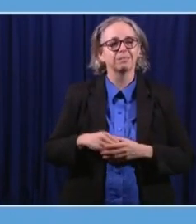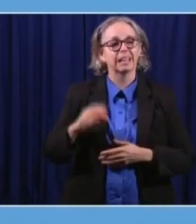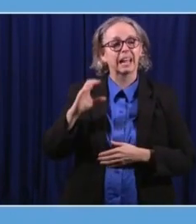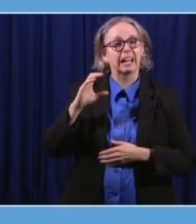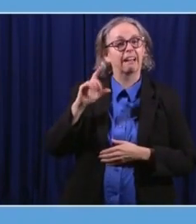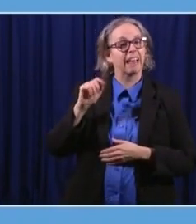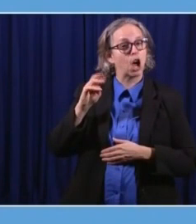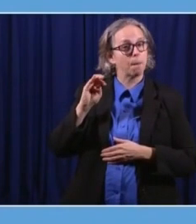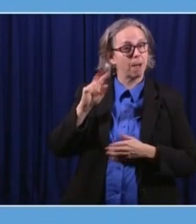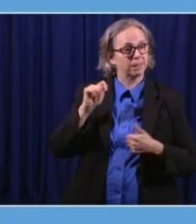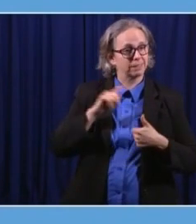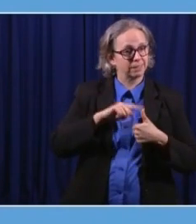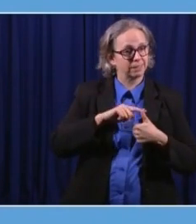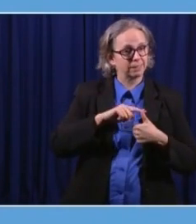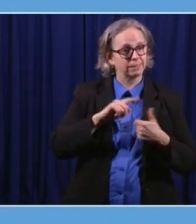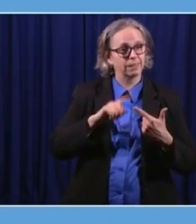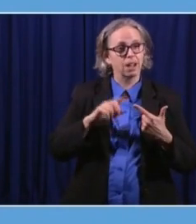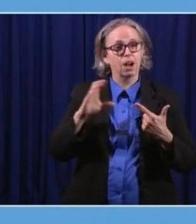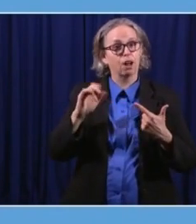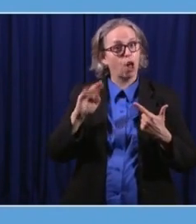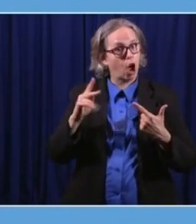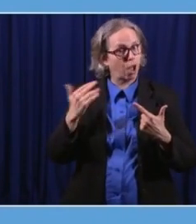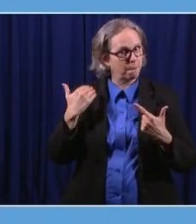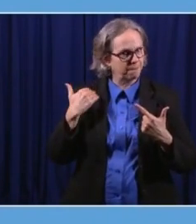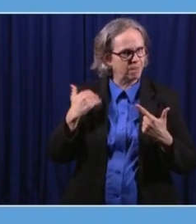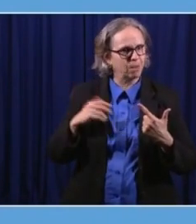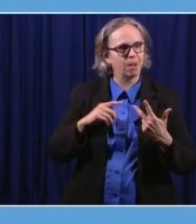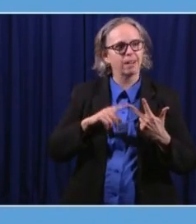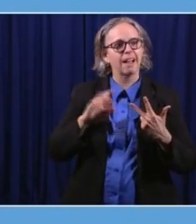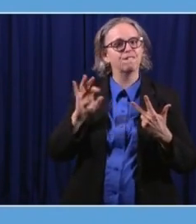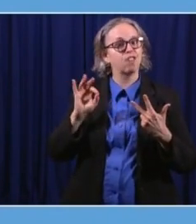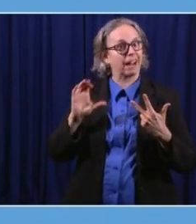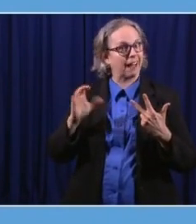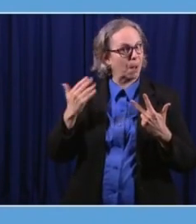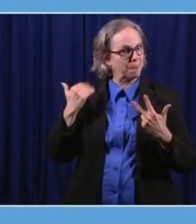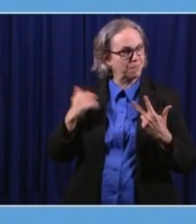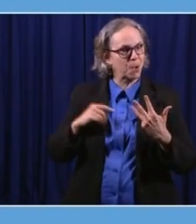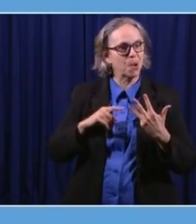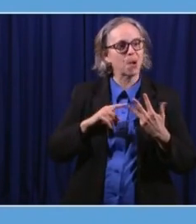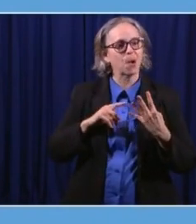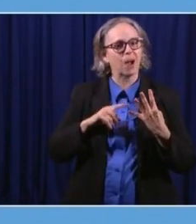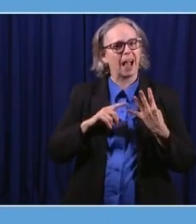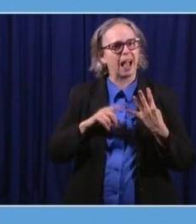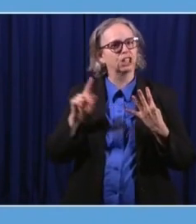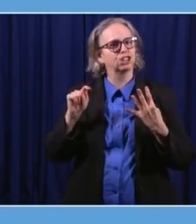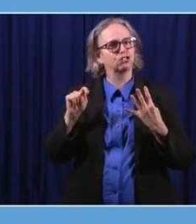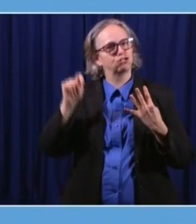RED TO ORANGE WHICH IS THE GOOD NEWS. THOSE COUNTIES THAT DROPPED FROM RED TO ORANGE ARE